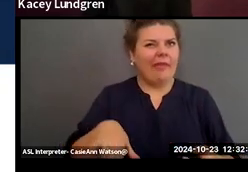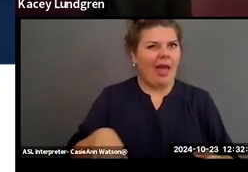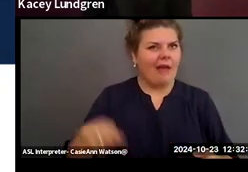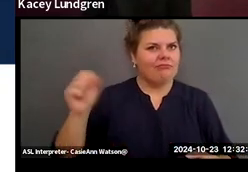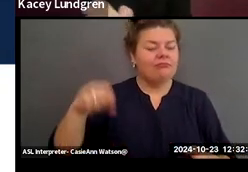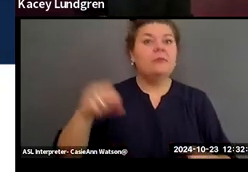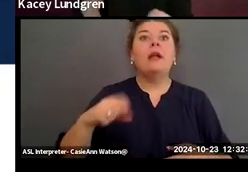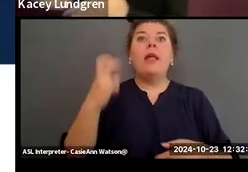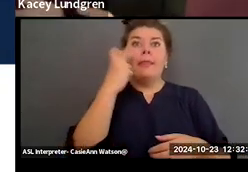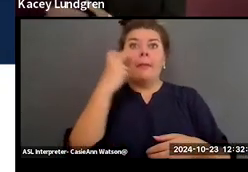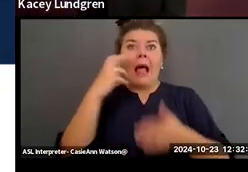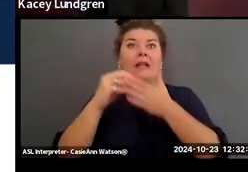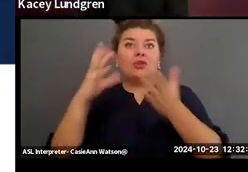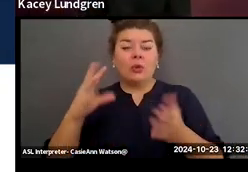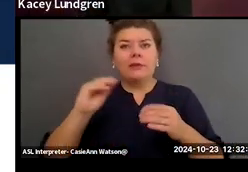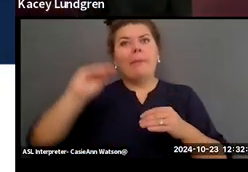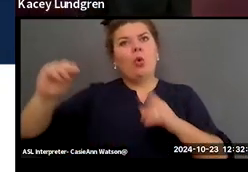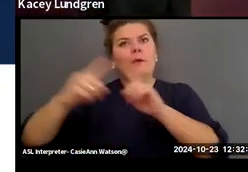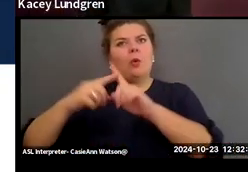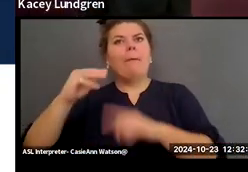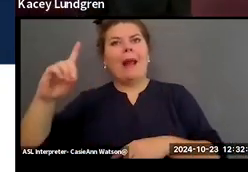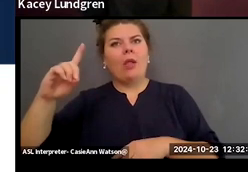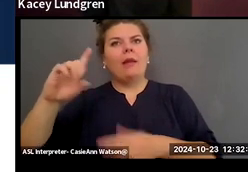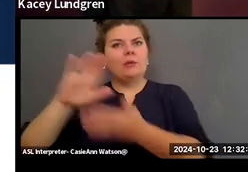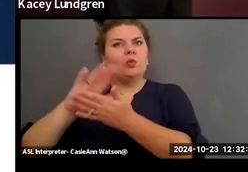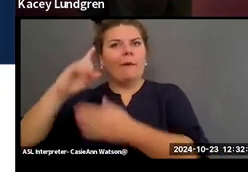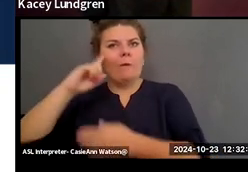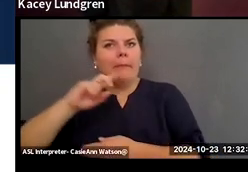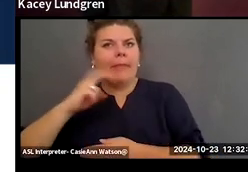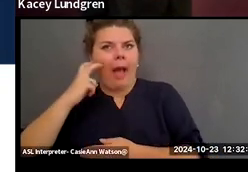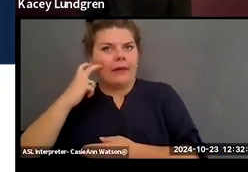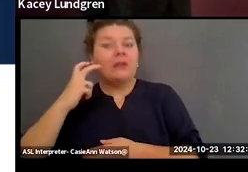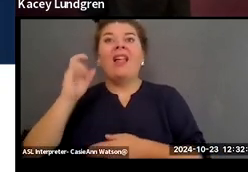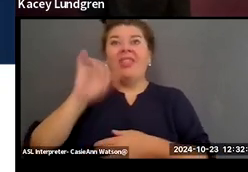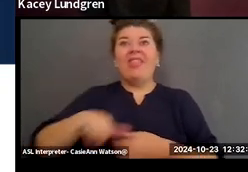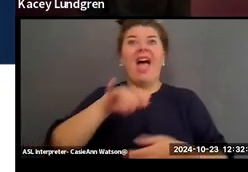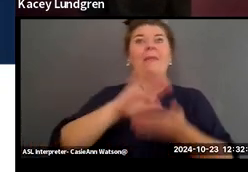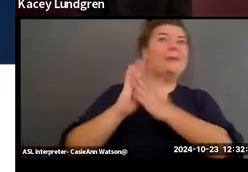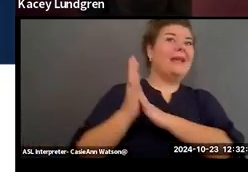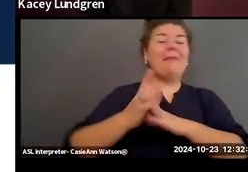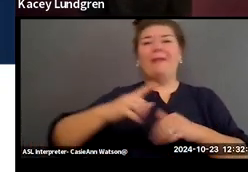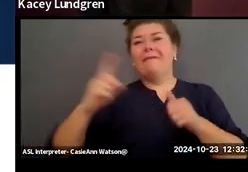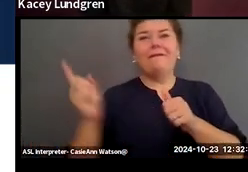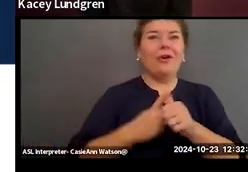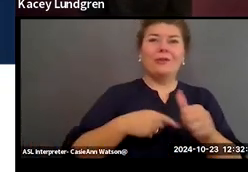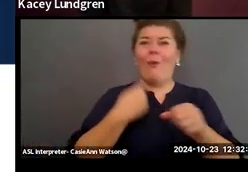The blind students were moved to the Maryland School for the Blind, and the institution became the first and only university